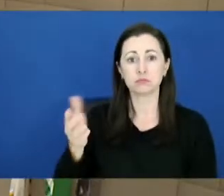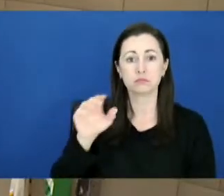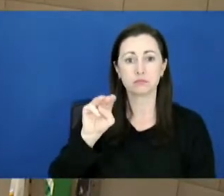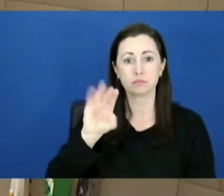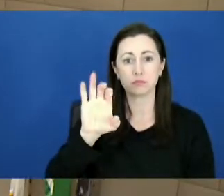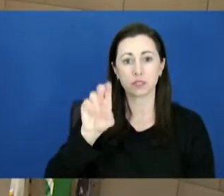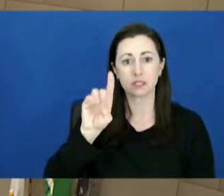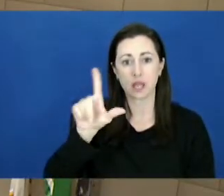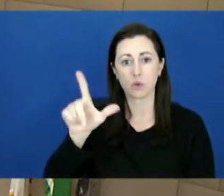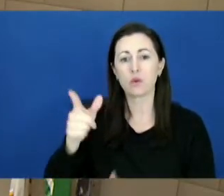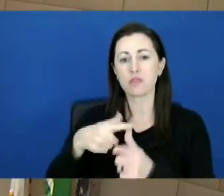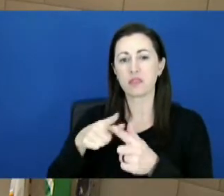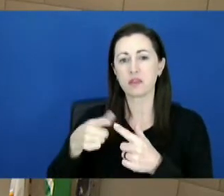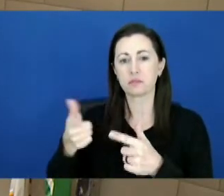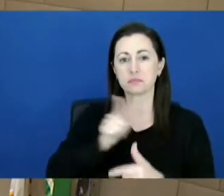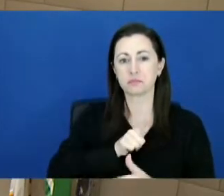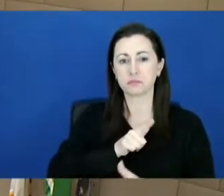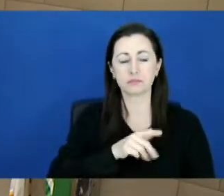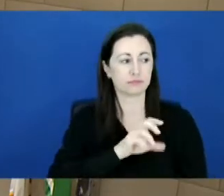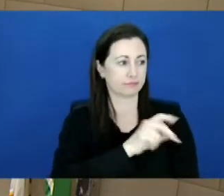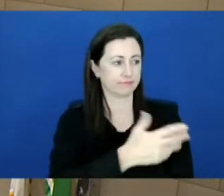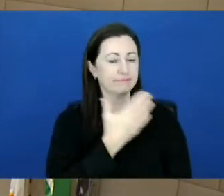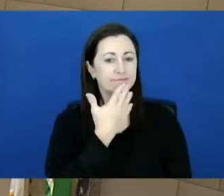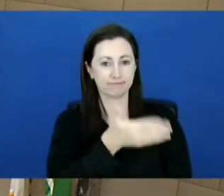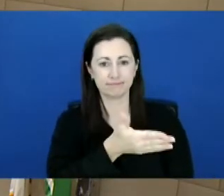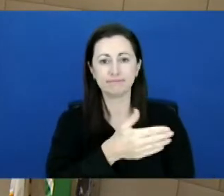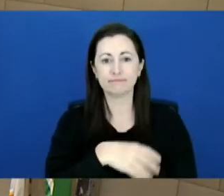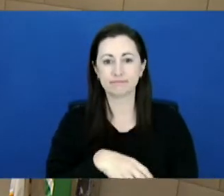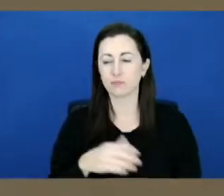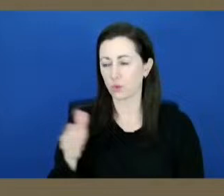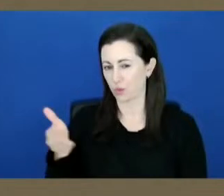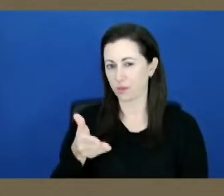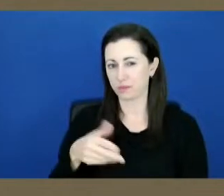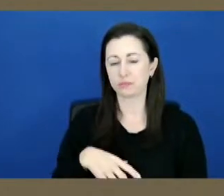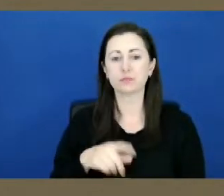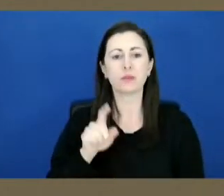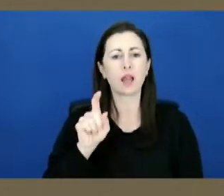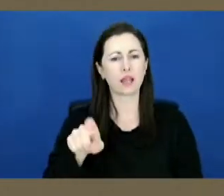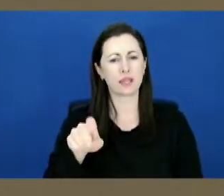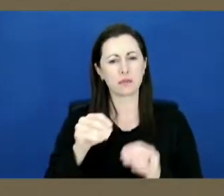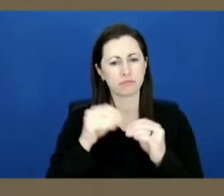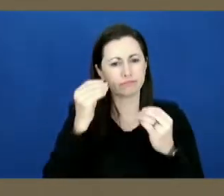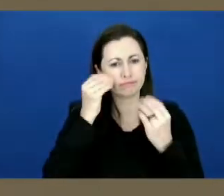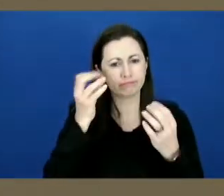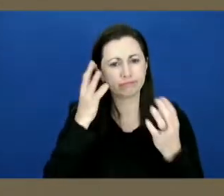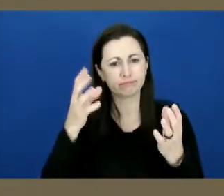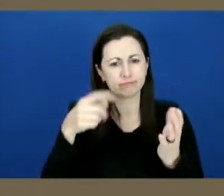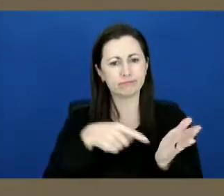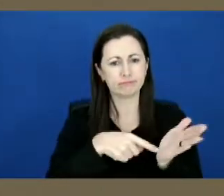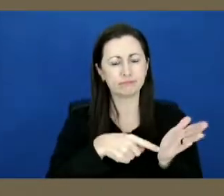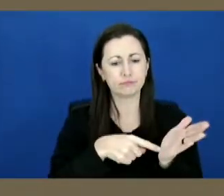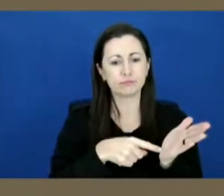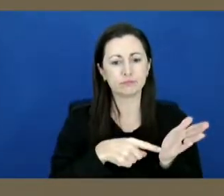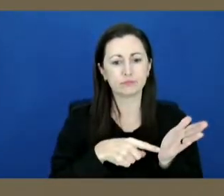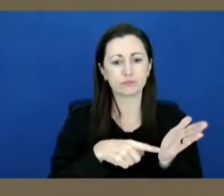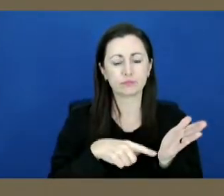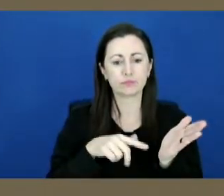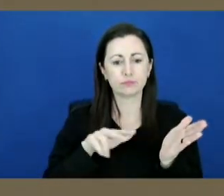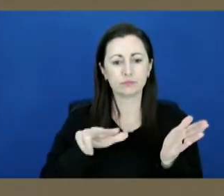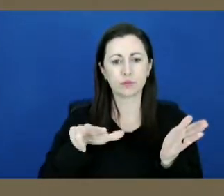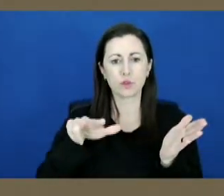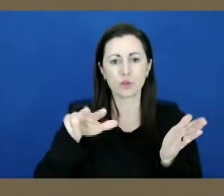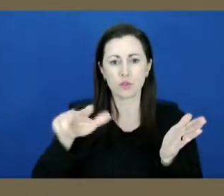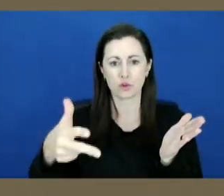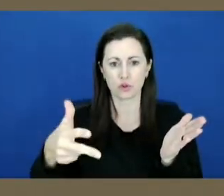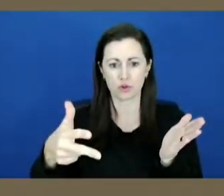ALL RIGHT, I